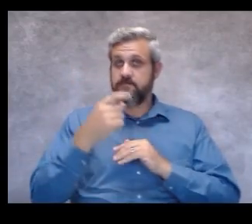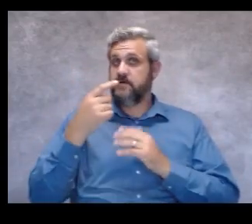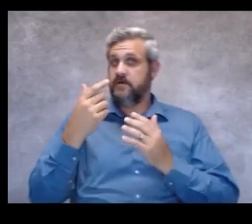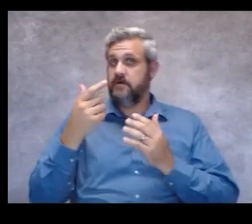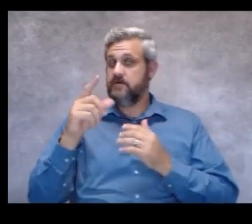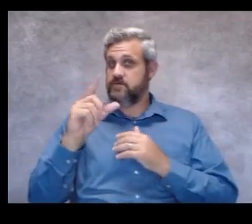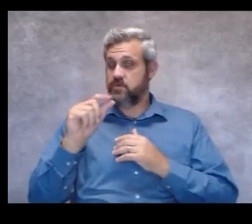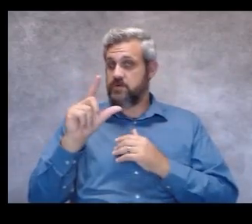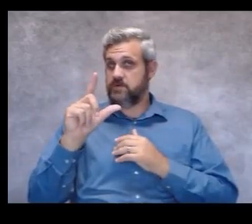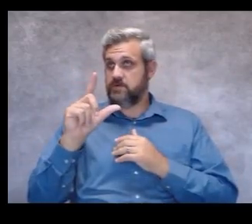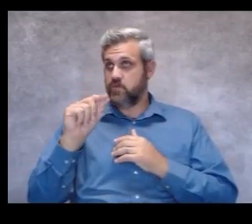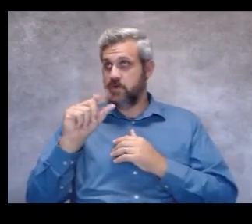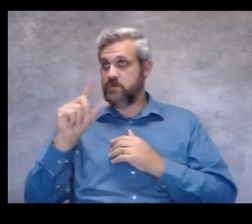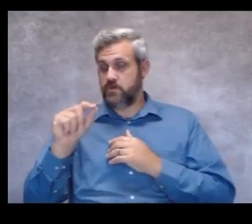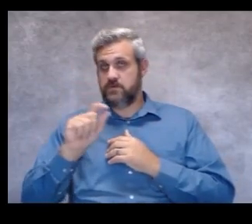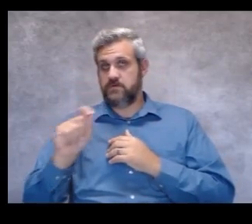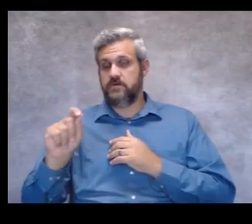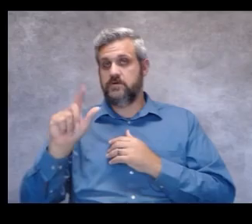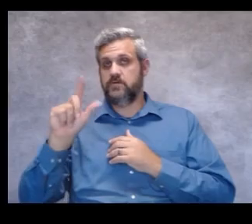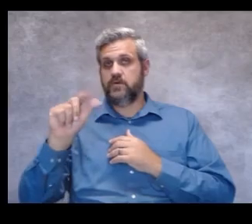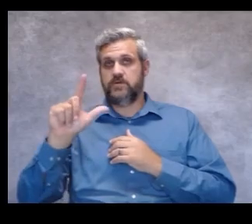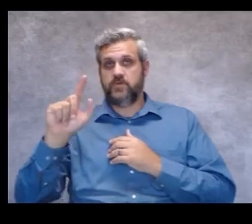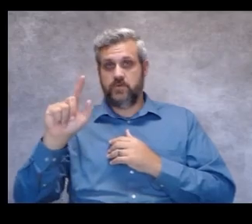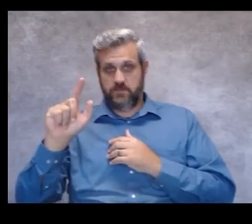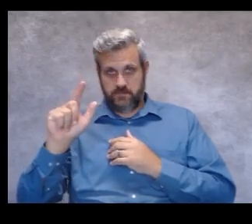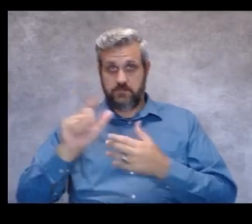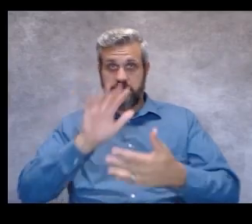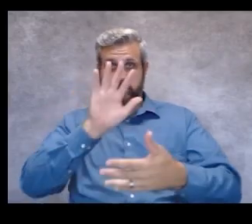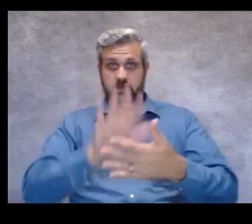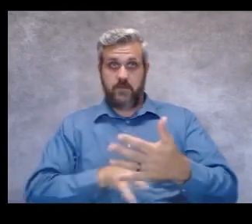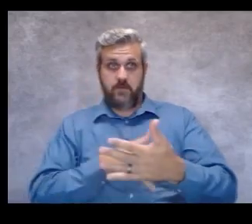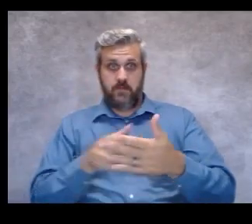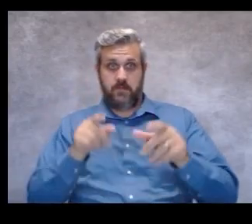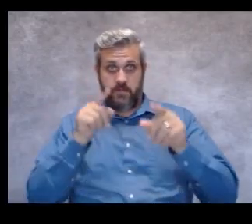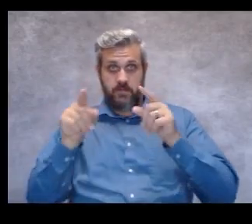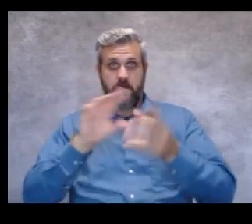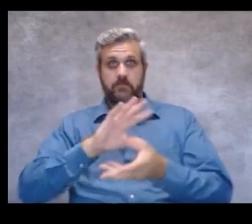2020 2021. In this table, the percent of total